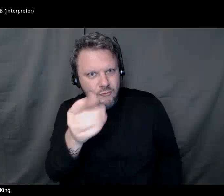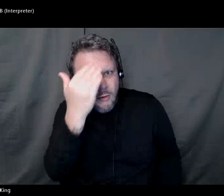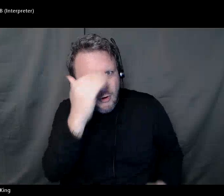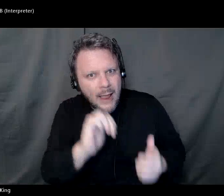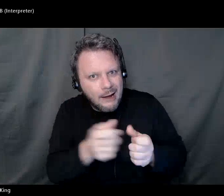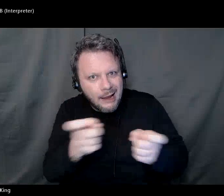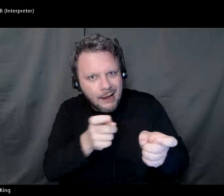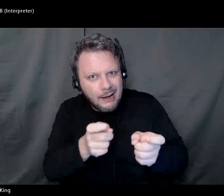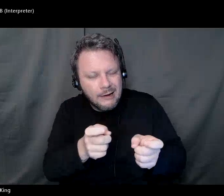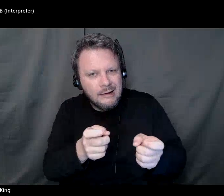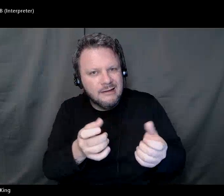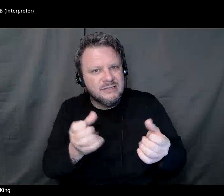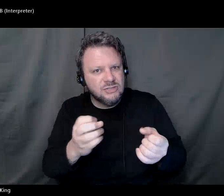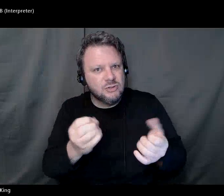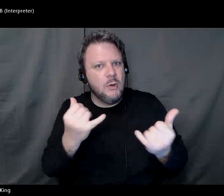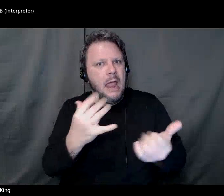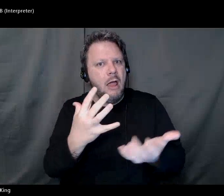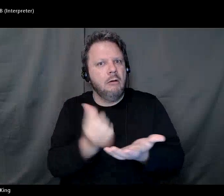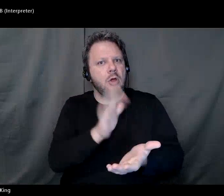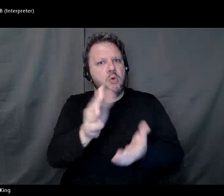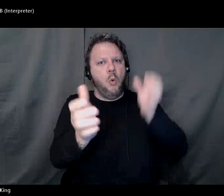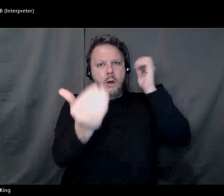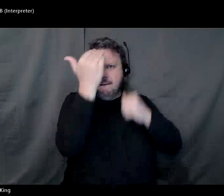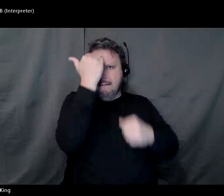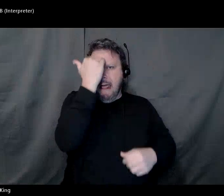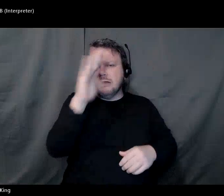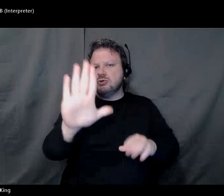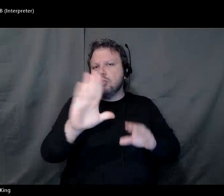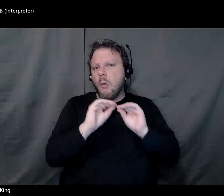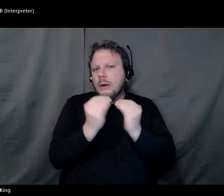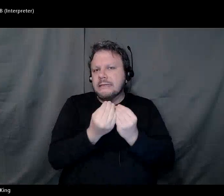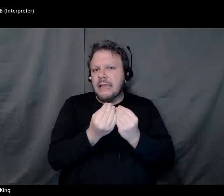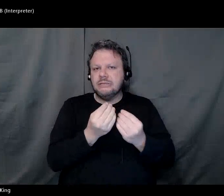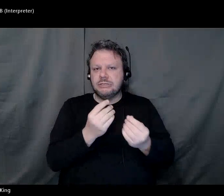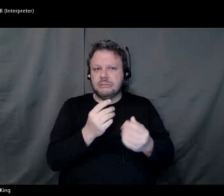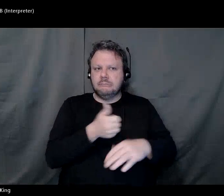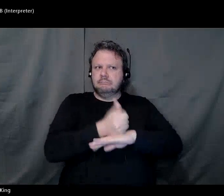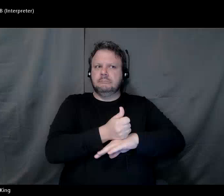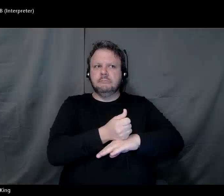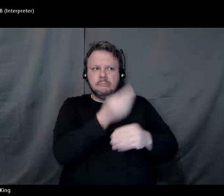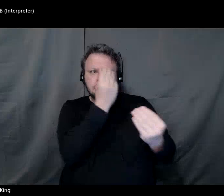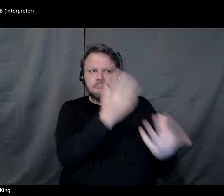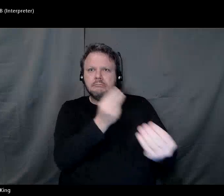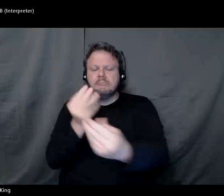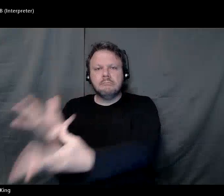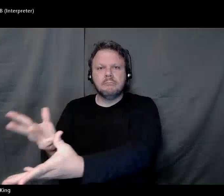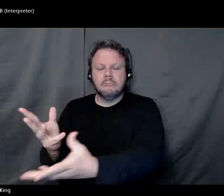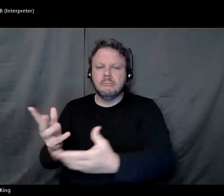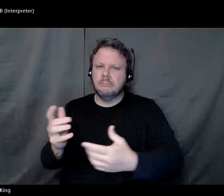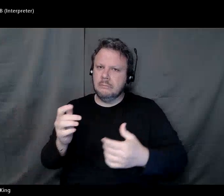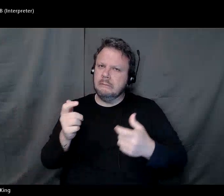How can you position your knowledge, your organizations to be part of the solution? That's a real big opportunity.